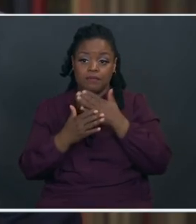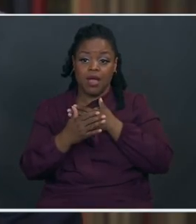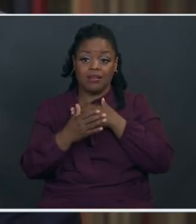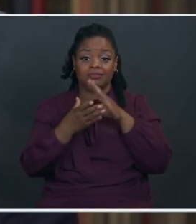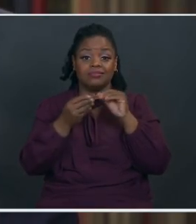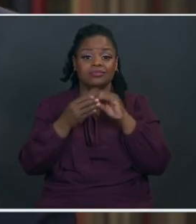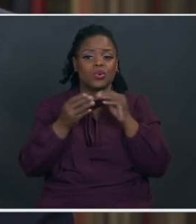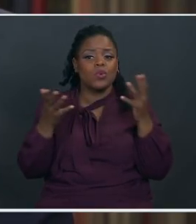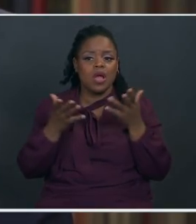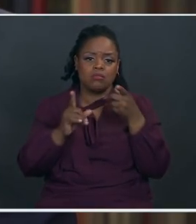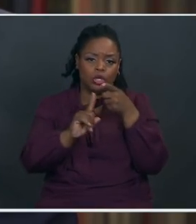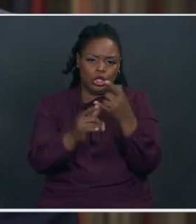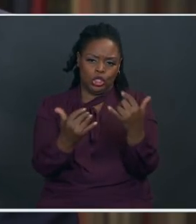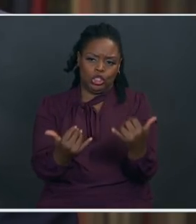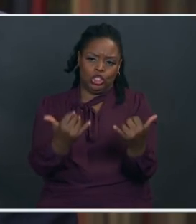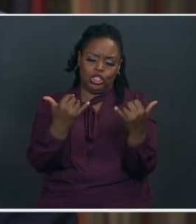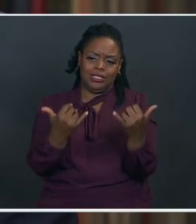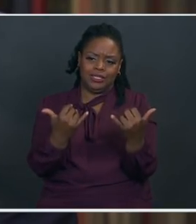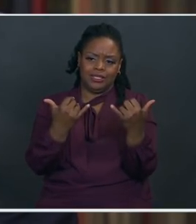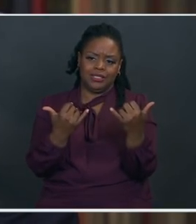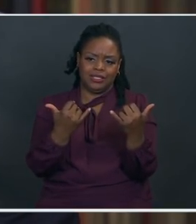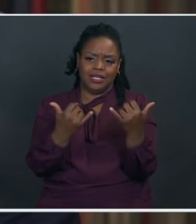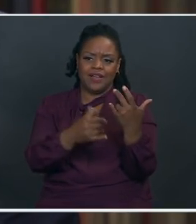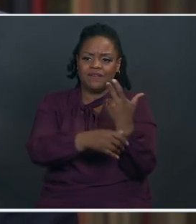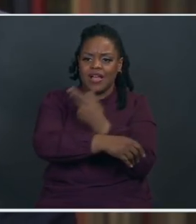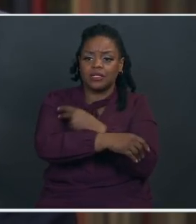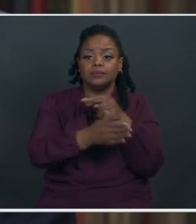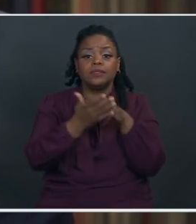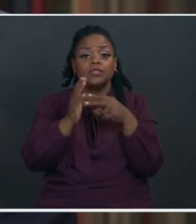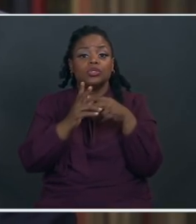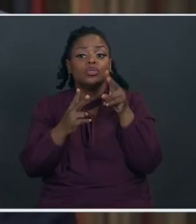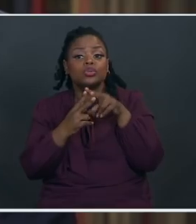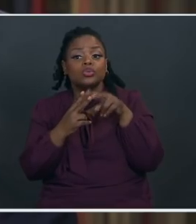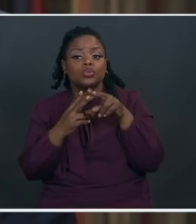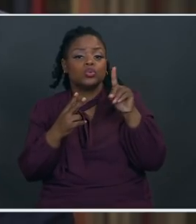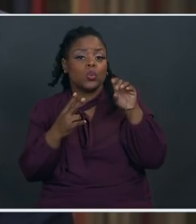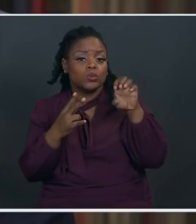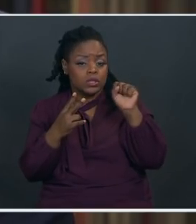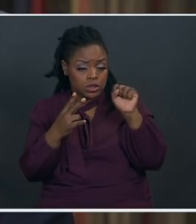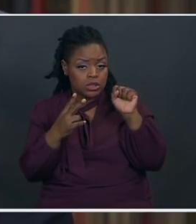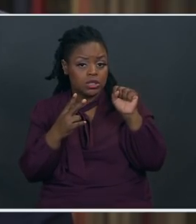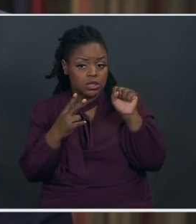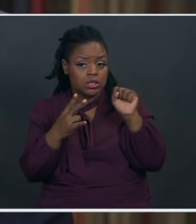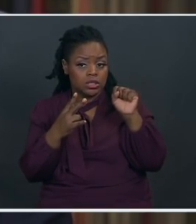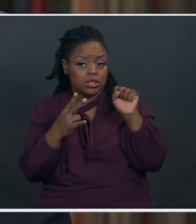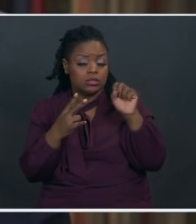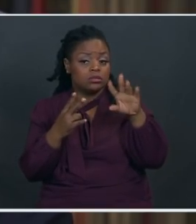That is a two-dose regimen. We are not counting on things that are not in existence today.